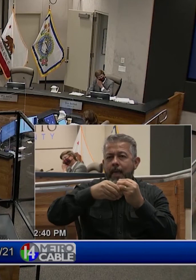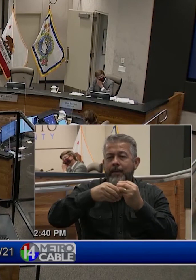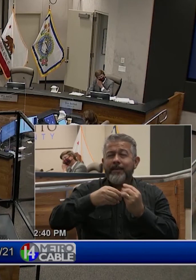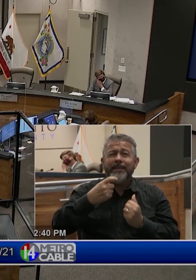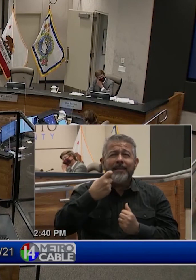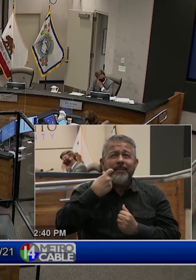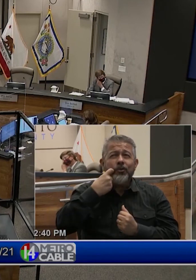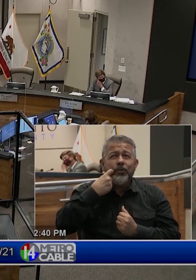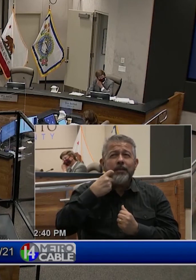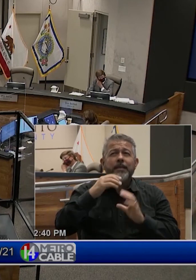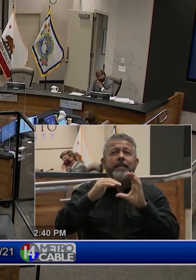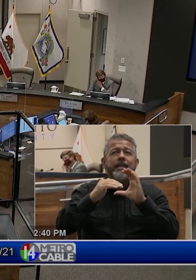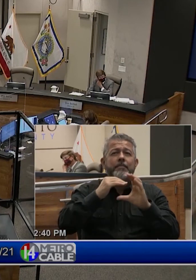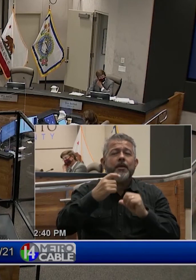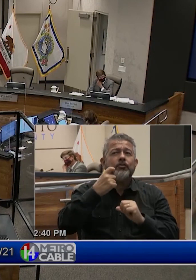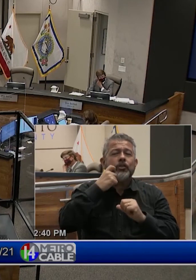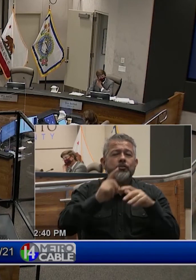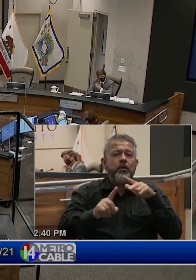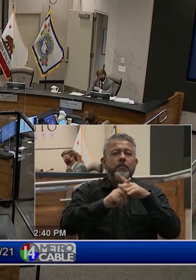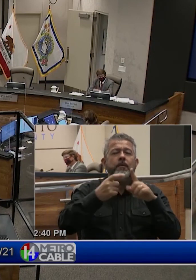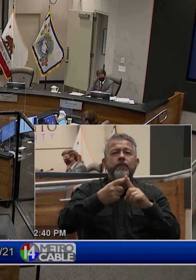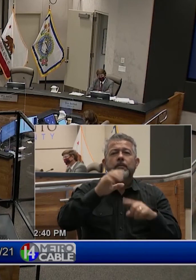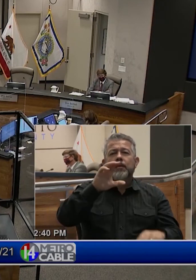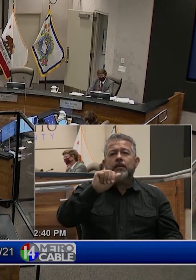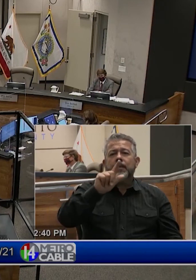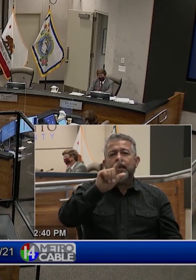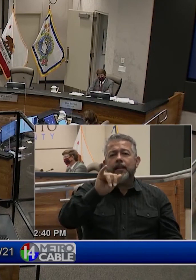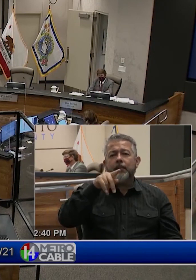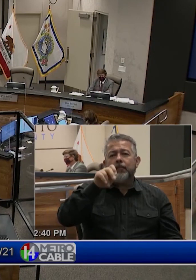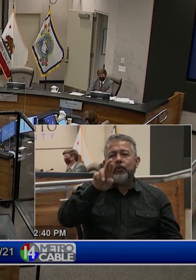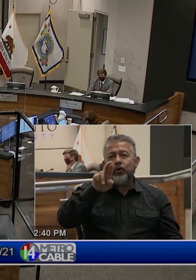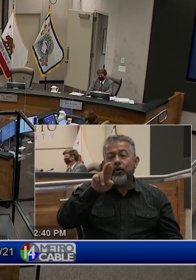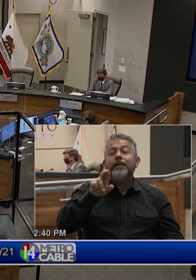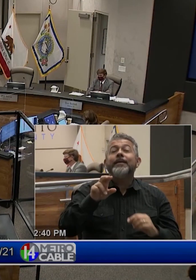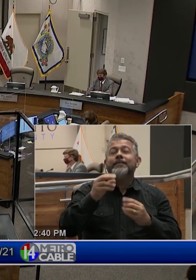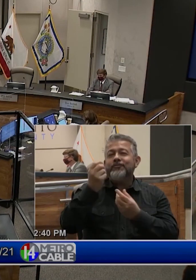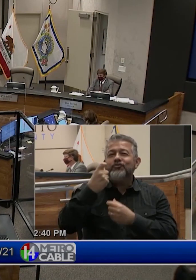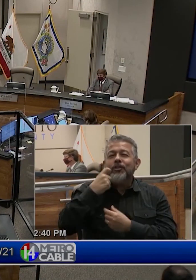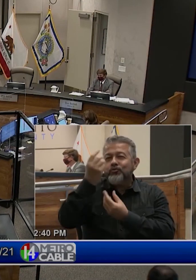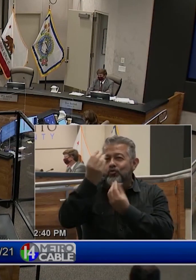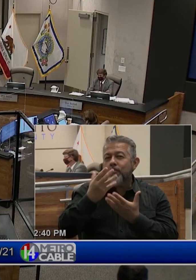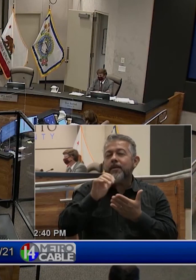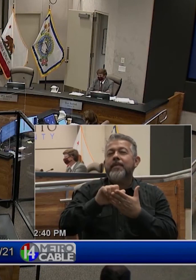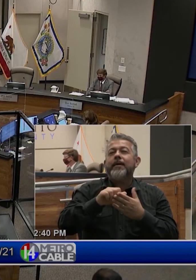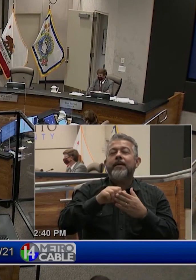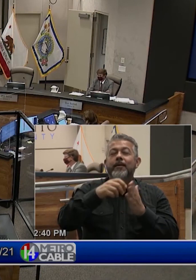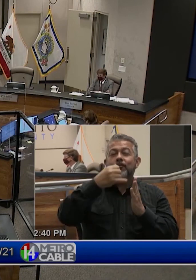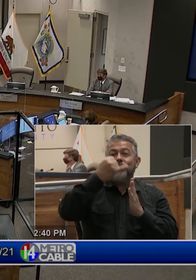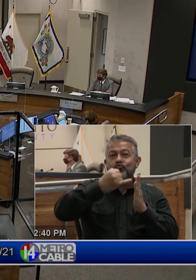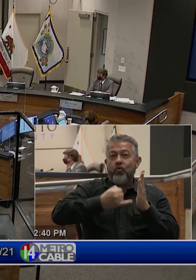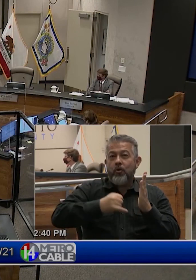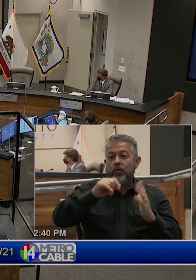AND A MEETING JUST POPPED UP ARE CALPERS SAYING THE ARE CALPERS SAYING THE REDISTRICTING TOOL IS READY. REDISTRICTING TOOL IS READY. SO TOOLS SHOULD BE GOING UP ON